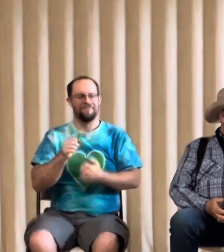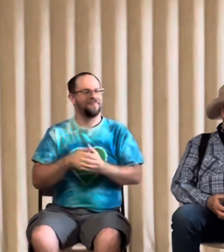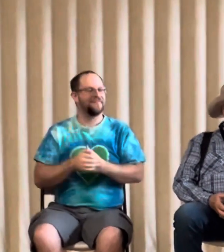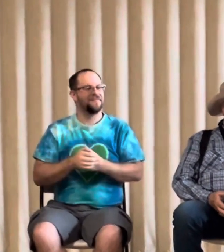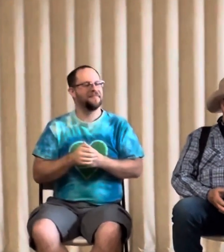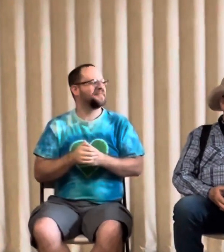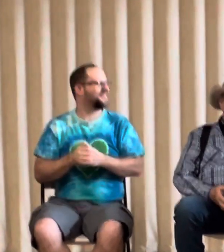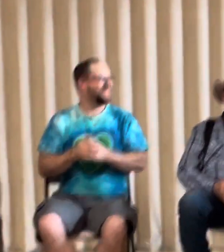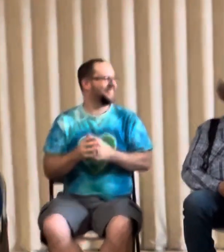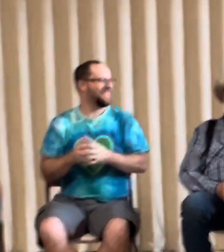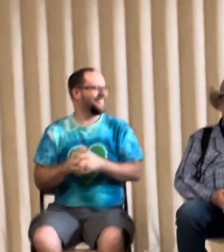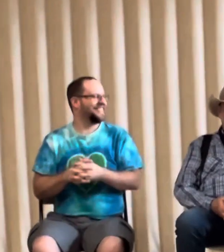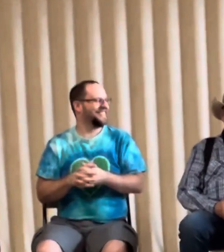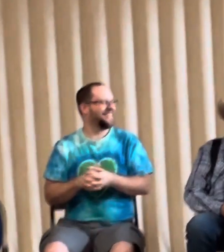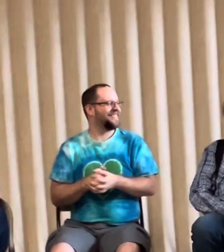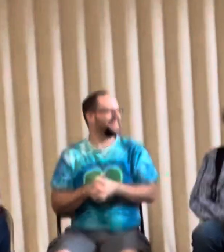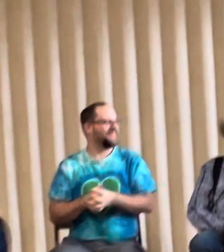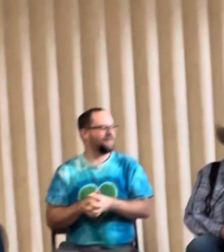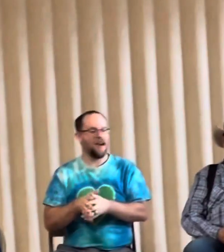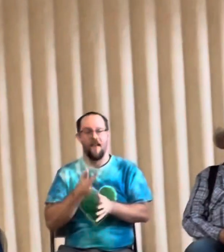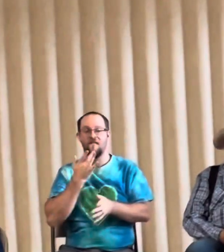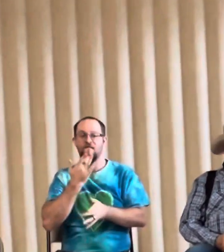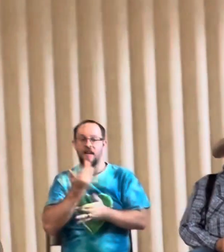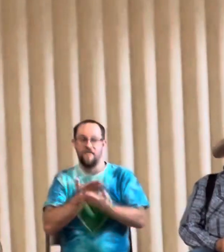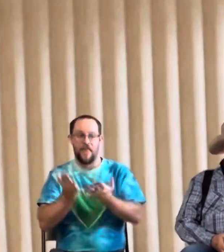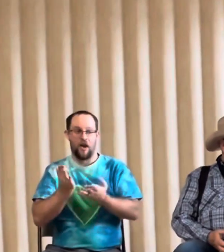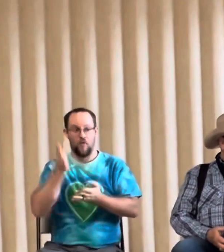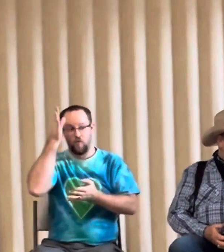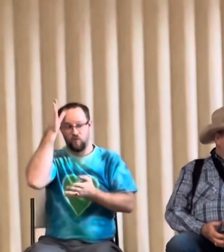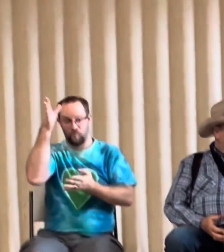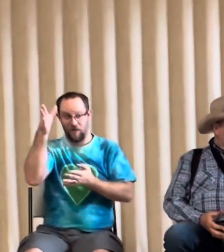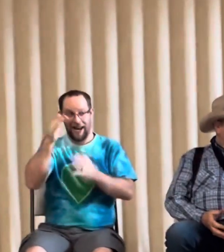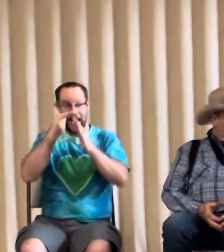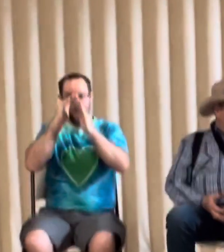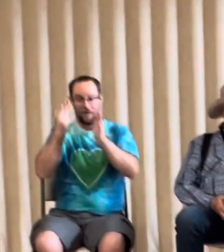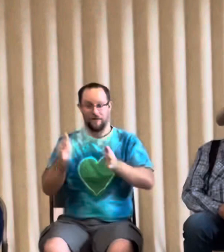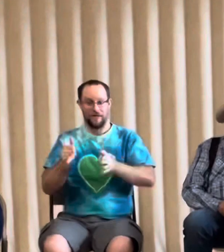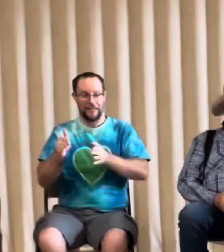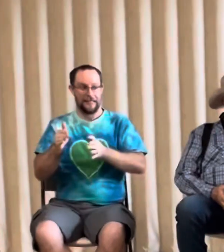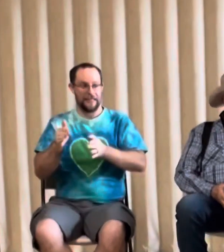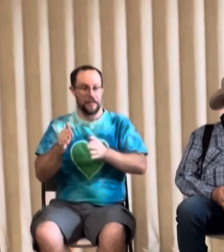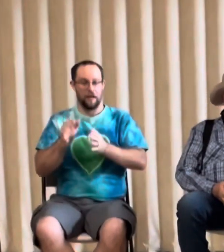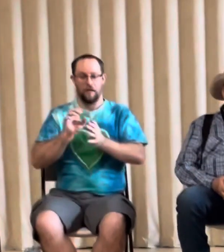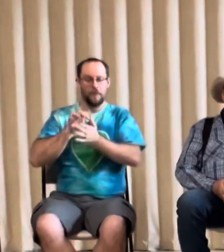We'll get apple juice for you. But my favorite thing to do at Grandad's house is snuggle up on the